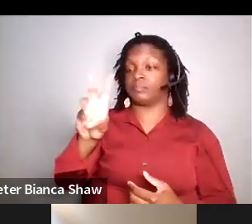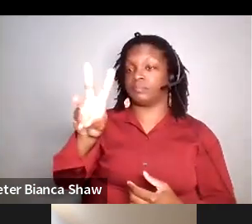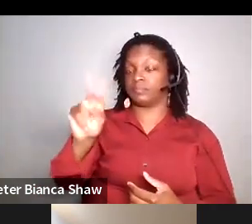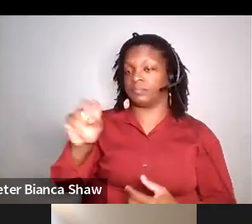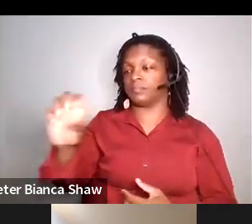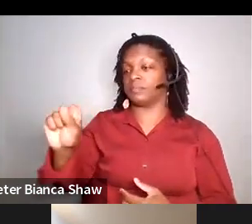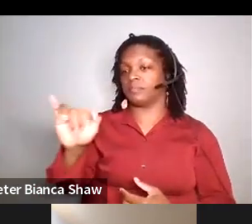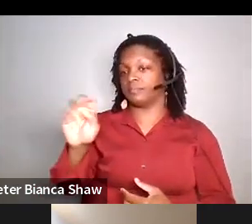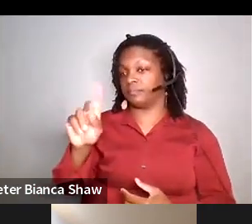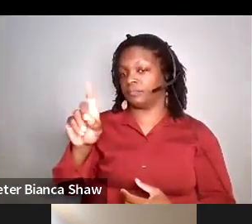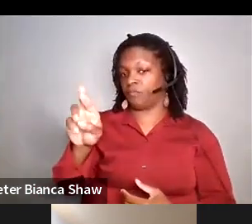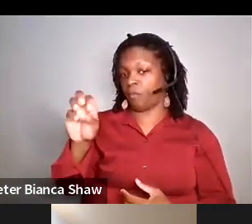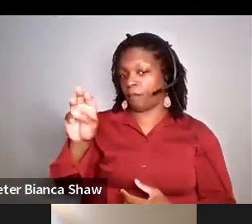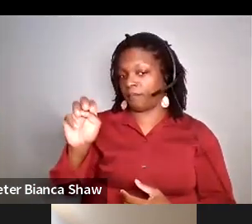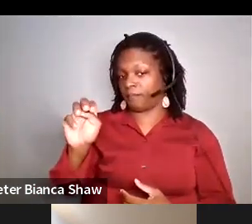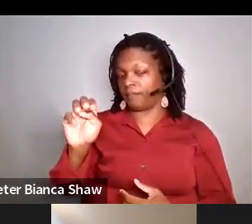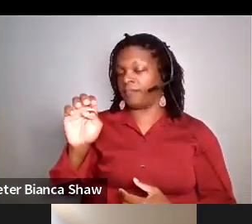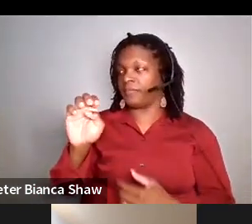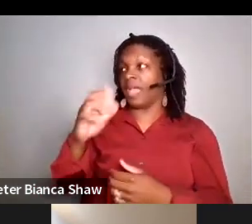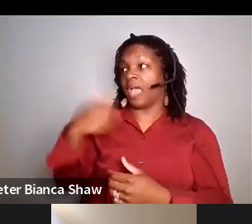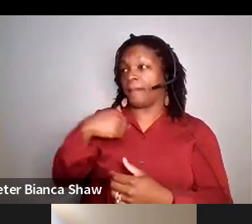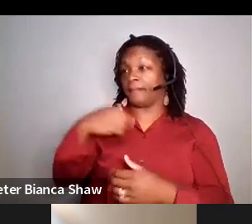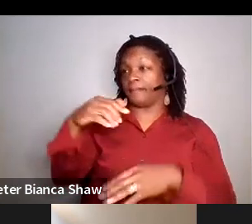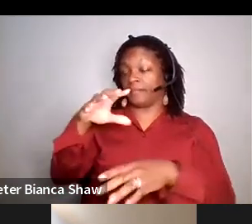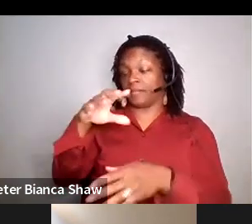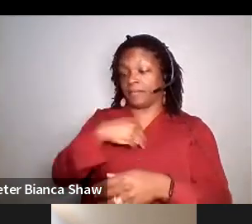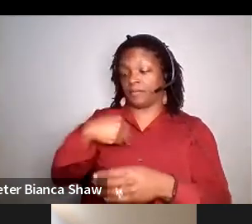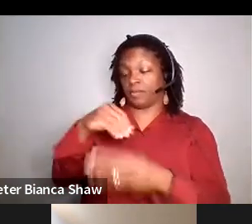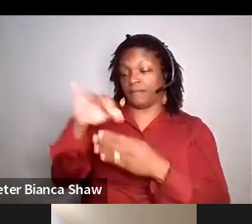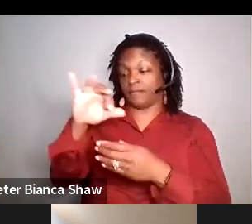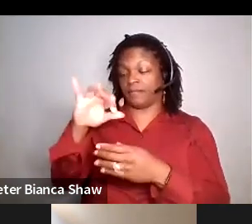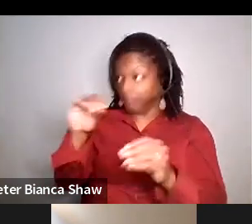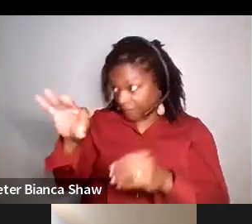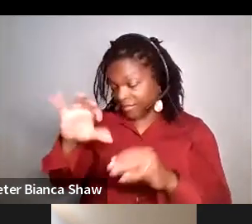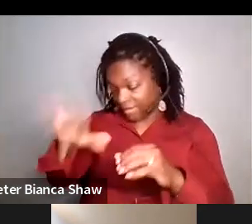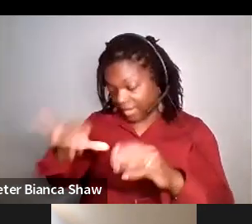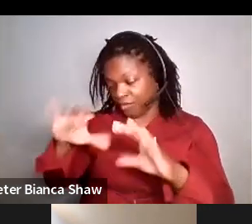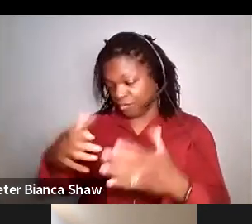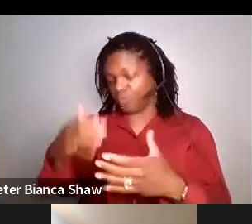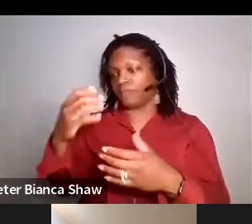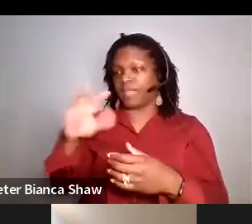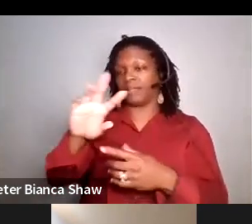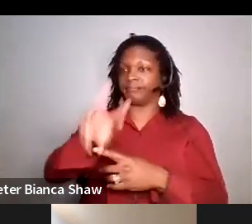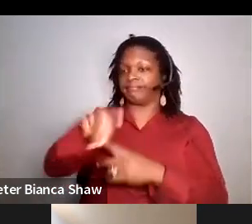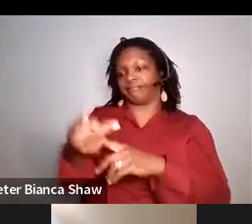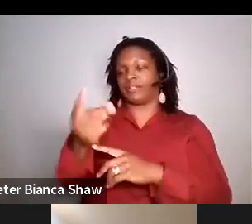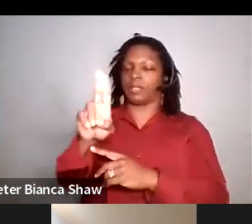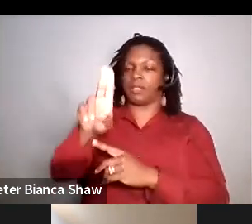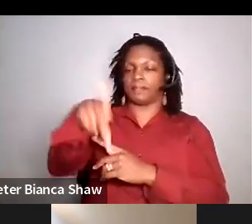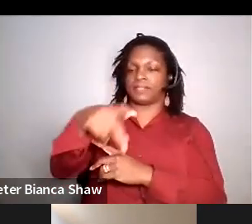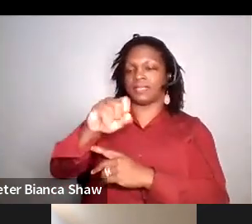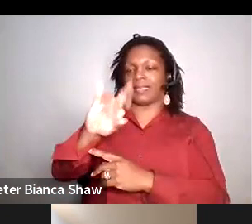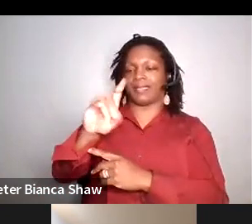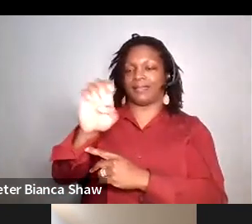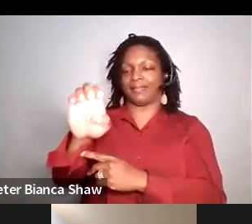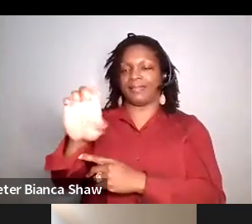And also i'm an attorney in my day job so thanks for having thank you so much.